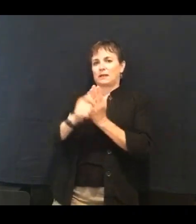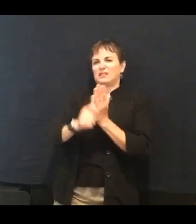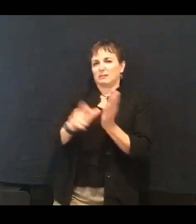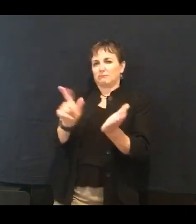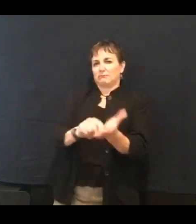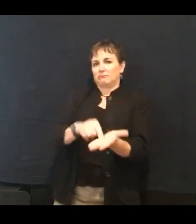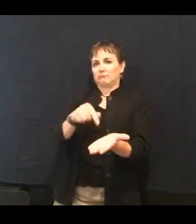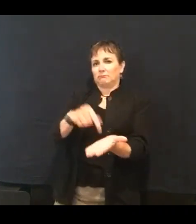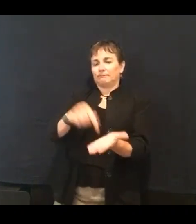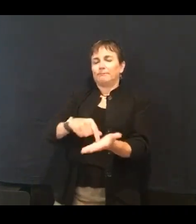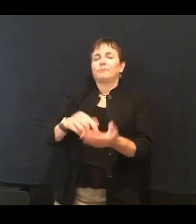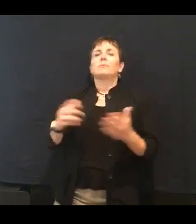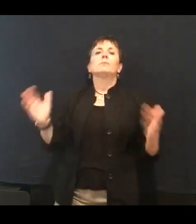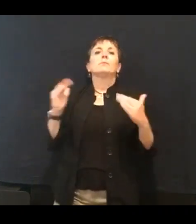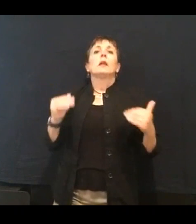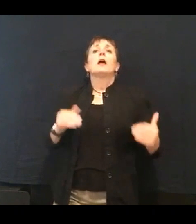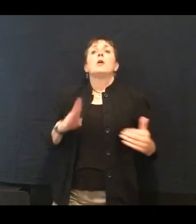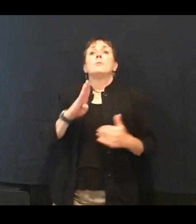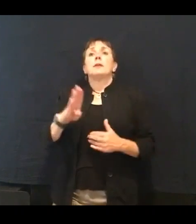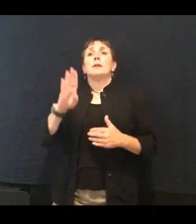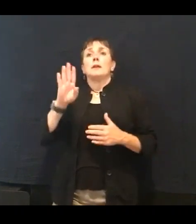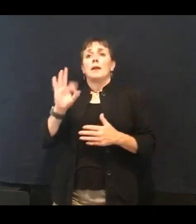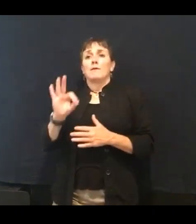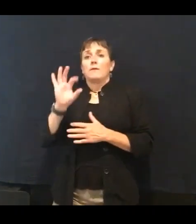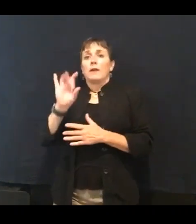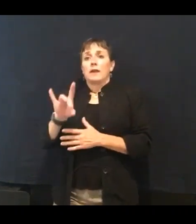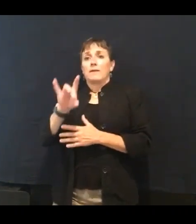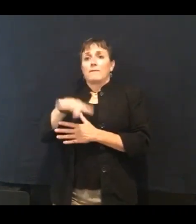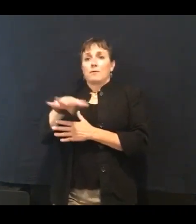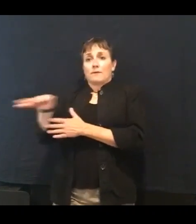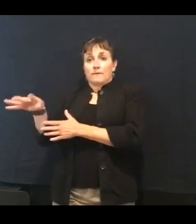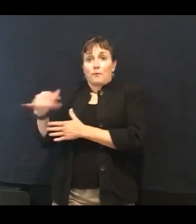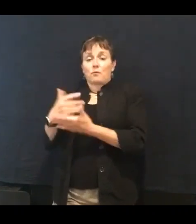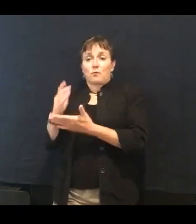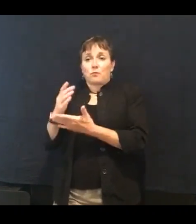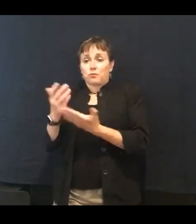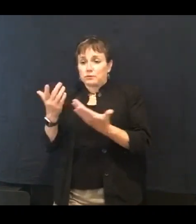BF844 was designed to provide a systemic therapy that rescues mutated